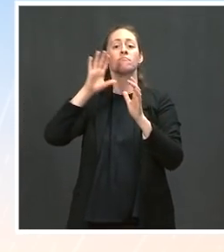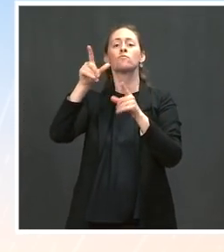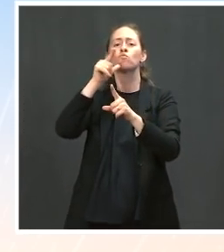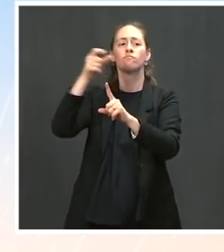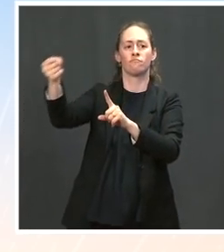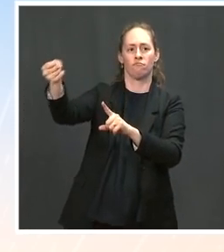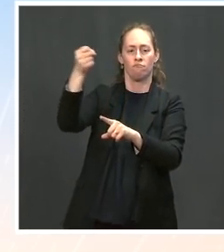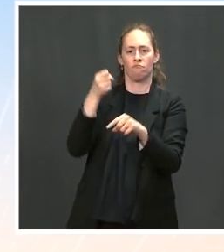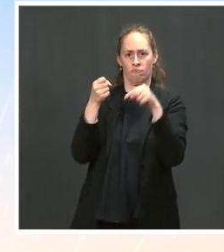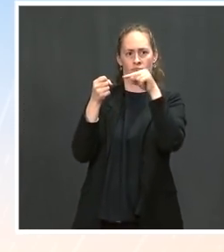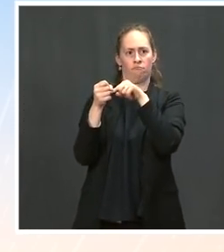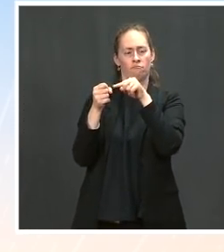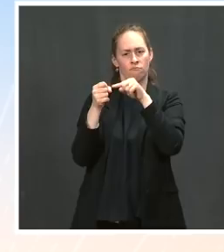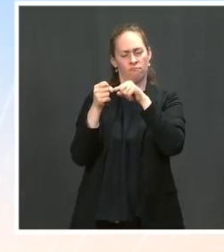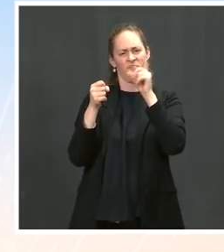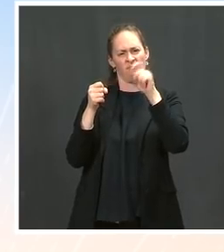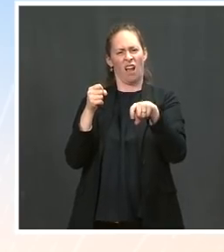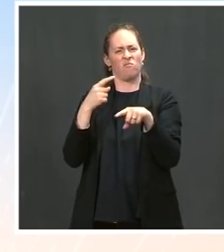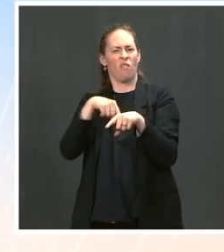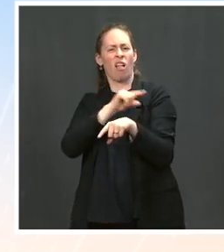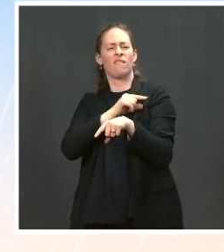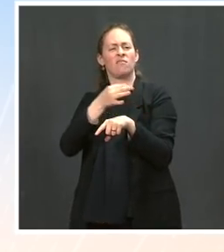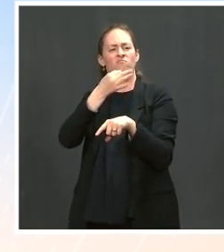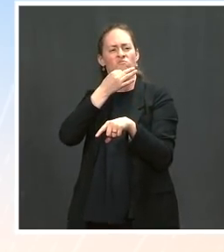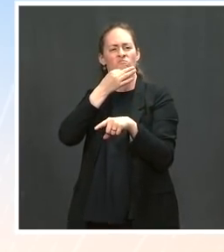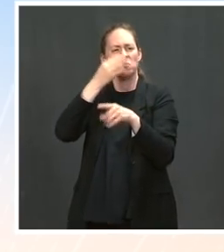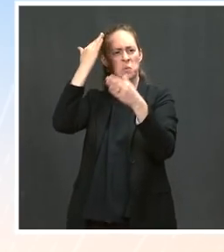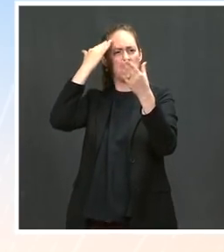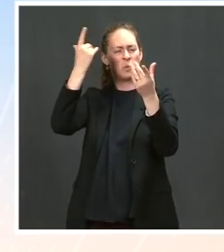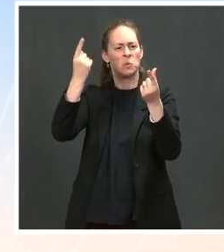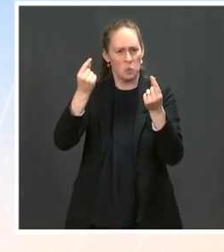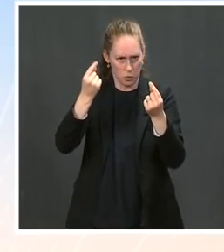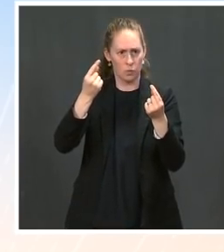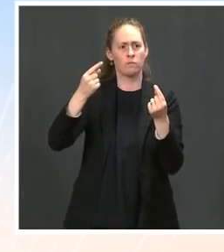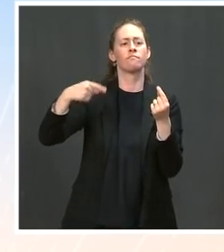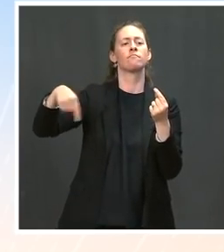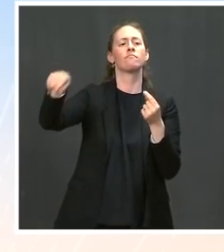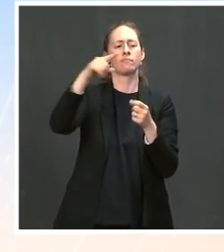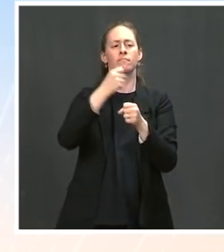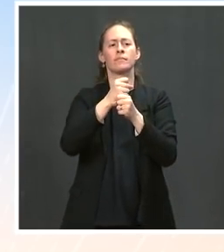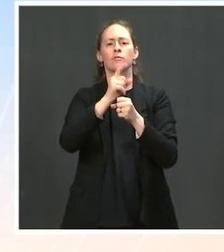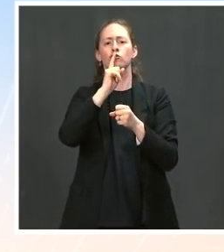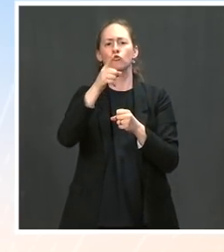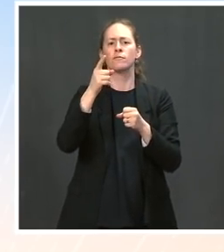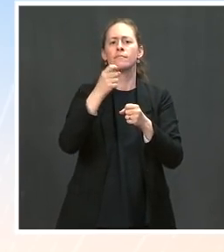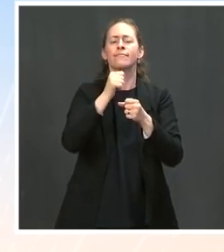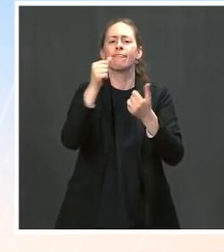who are focused on vigorously enforcing our antitrust laws. That's his -- one of his objectives he looks at.